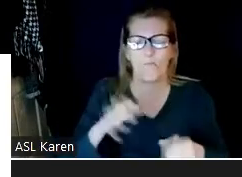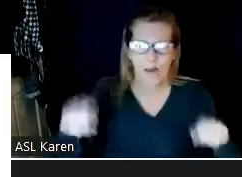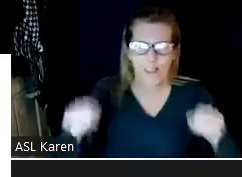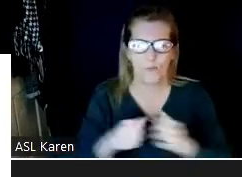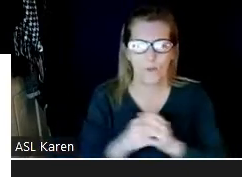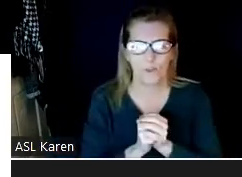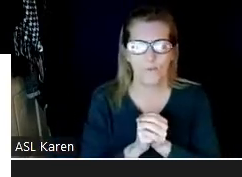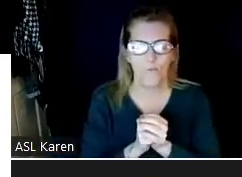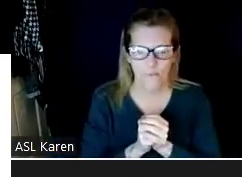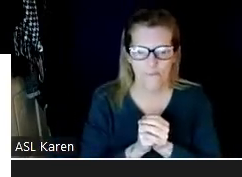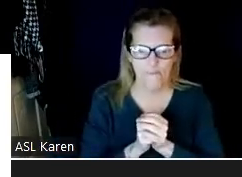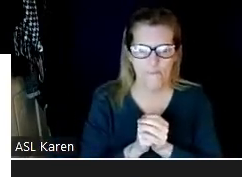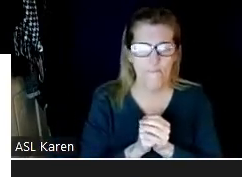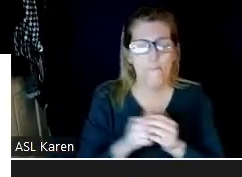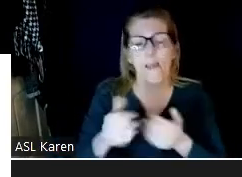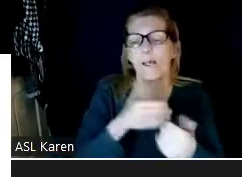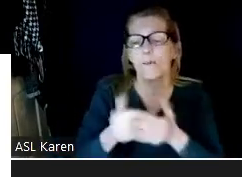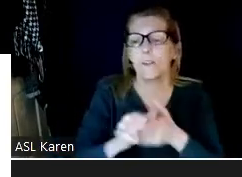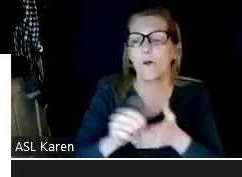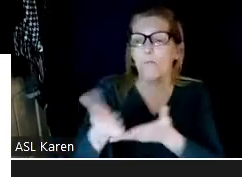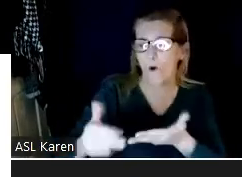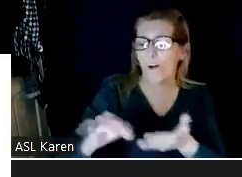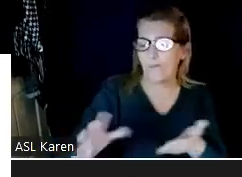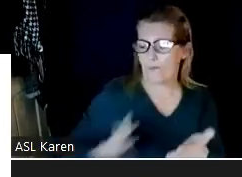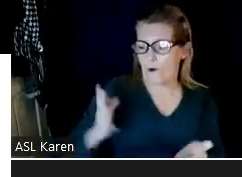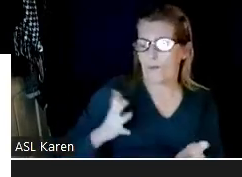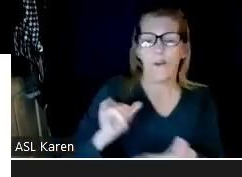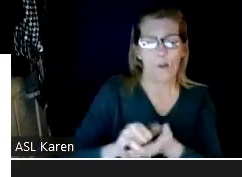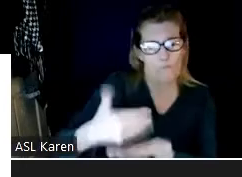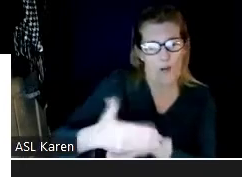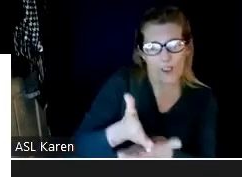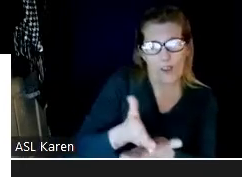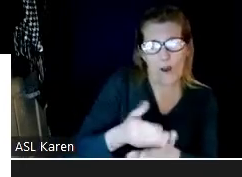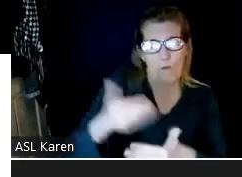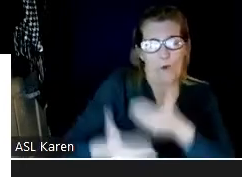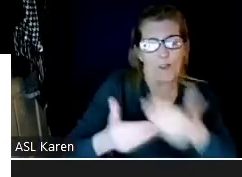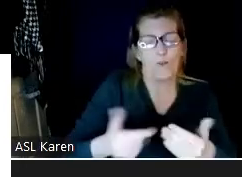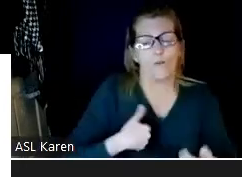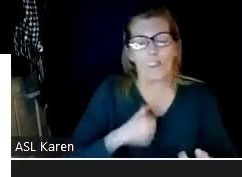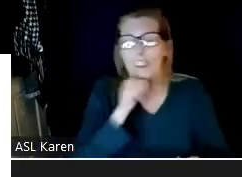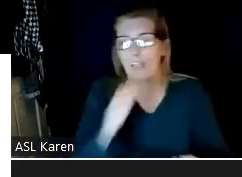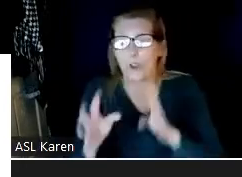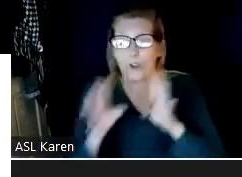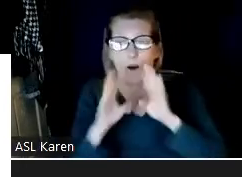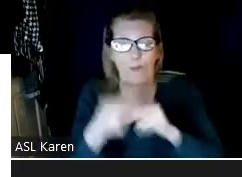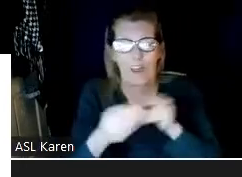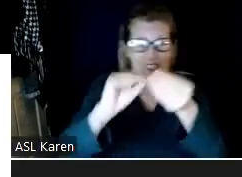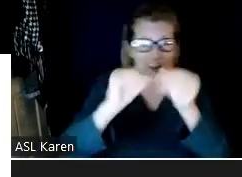15:05:29 Although this is part of the formal budget process, we will likely not be talking about numbers much today.